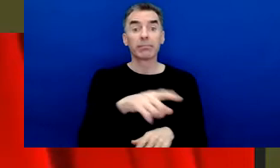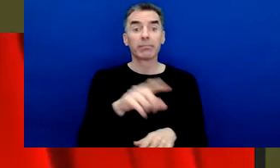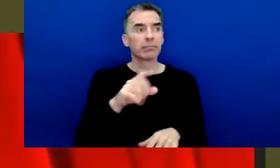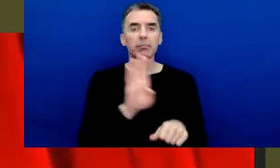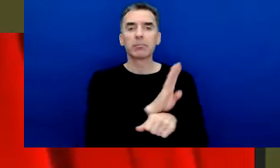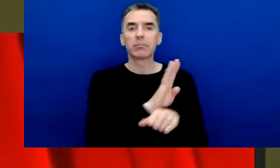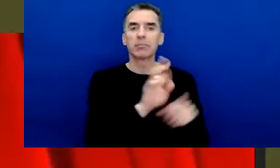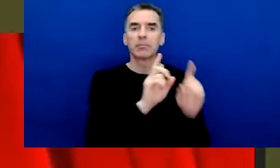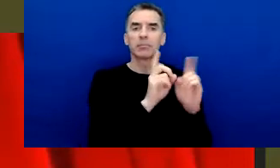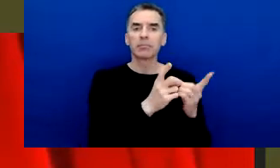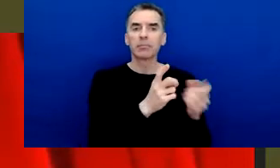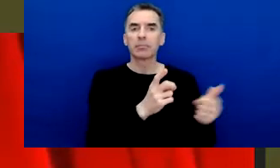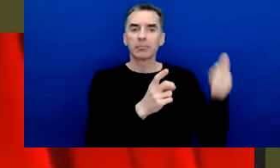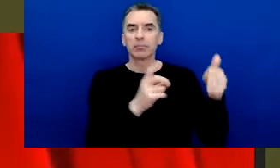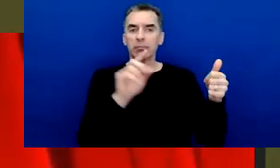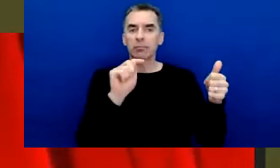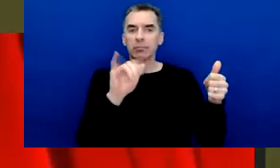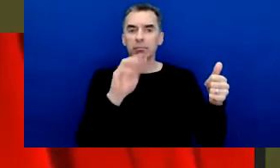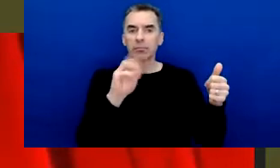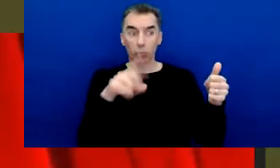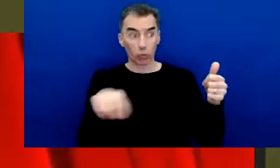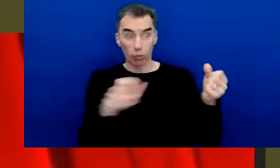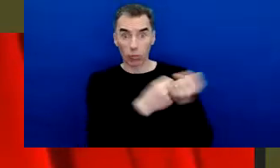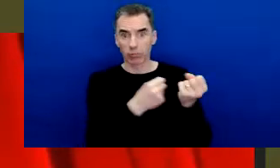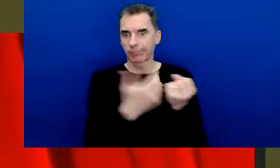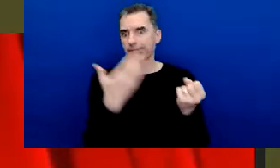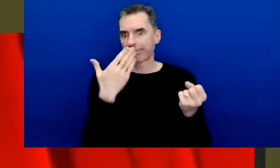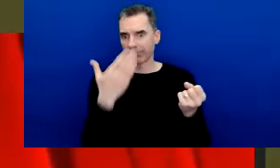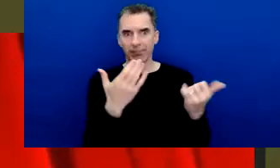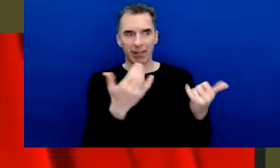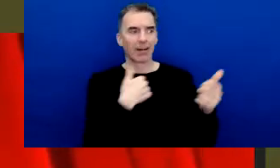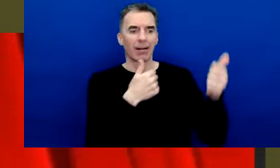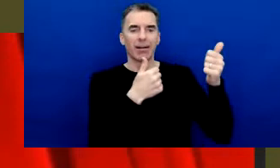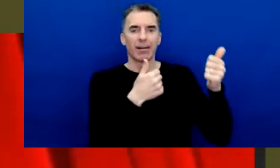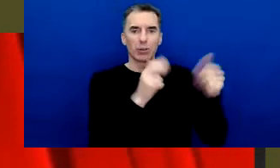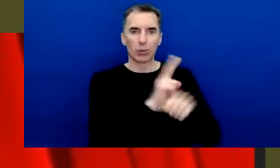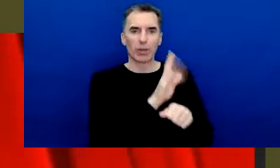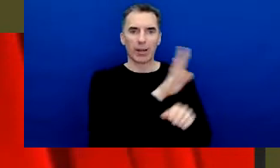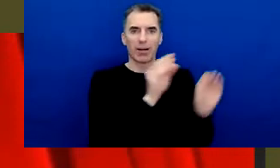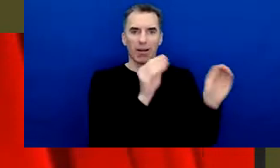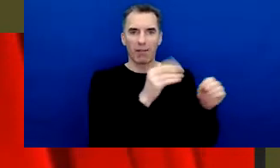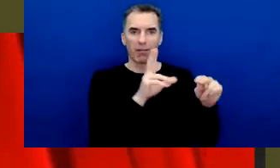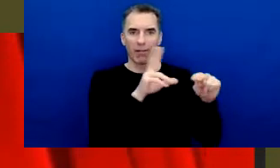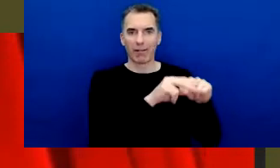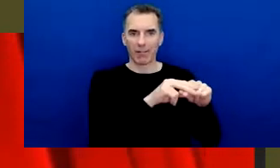Dean, Tim Woods, I'm working out of his office on his computer. So life is not normal here.